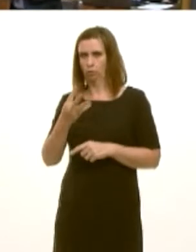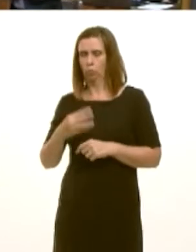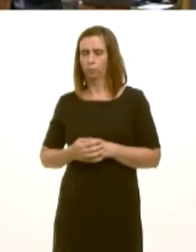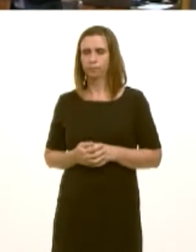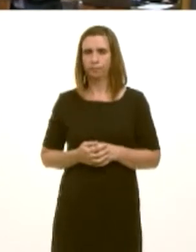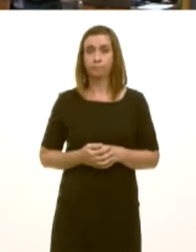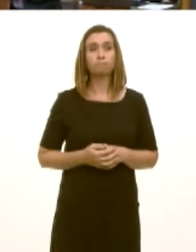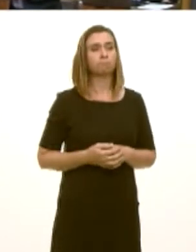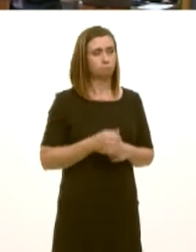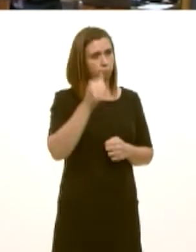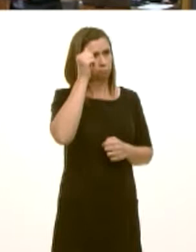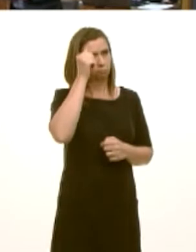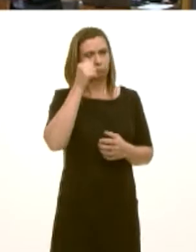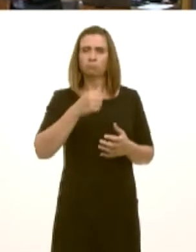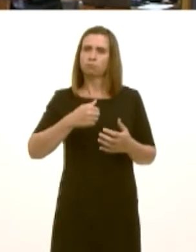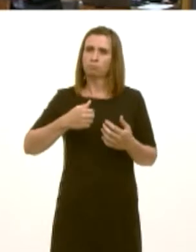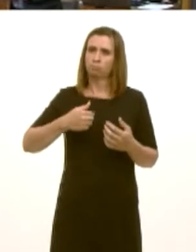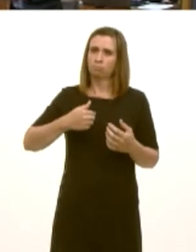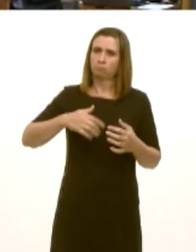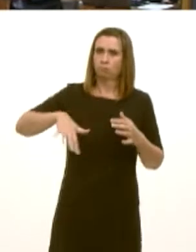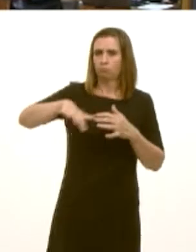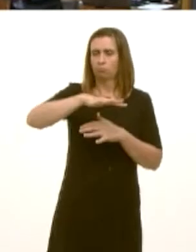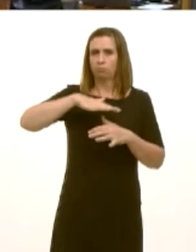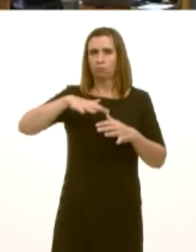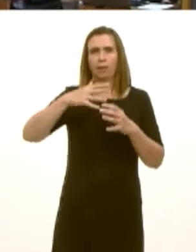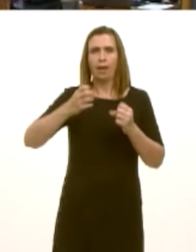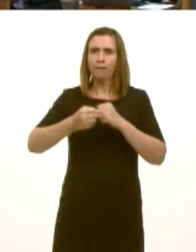programme has supported many young children and families within some of our most deprived areas here in Wales.